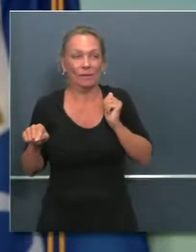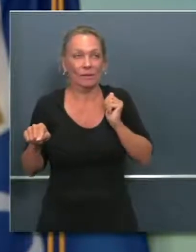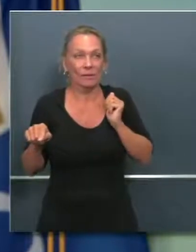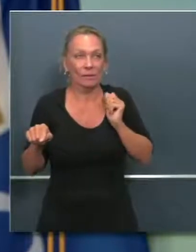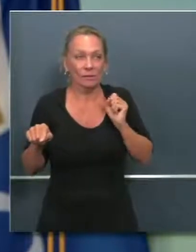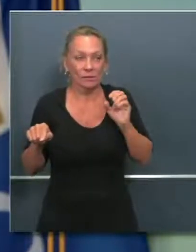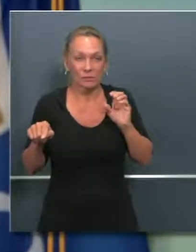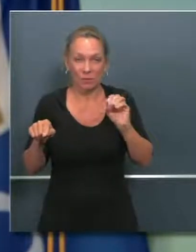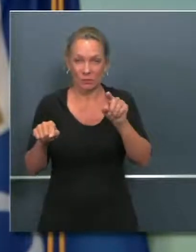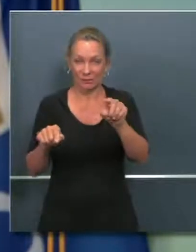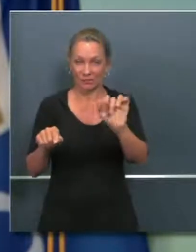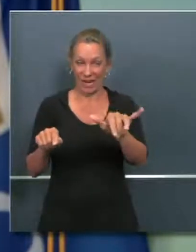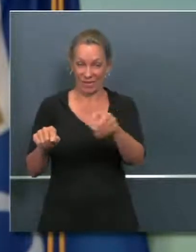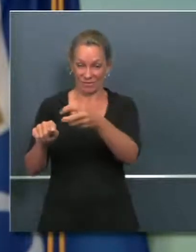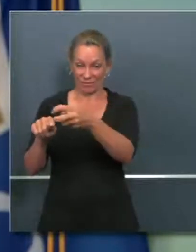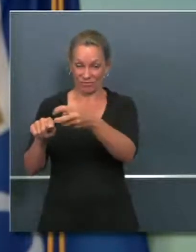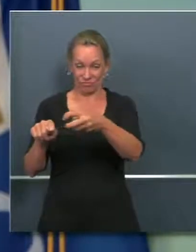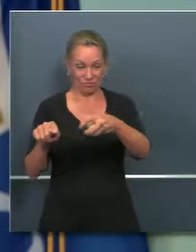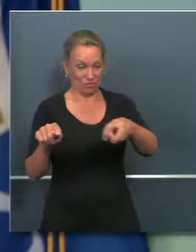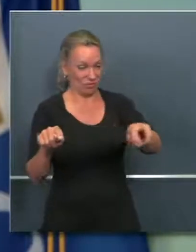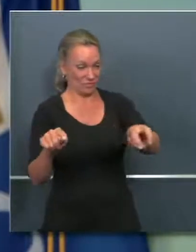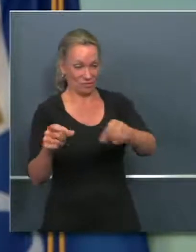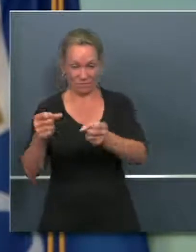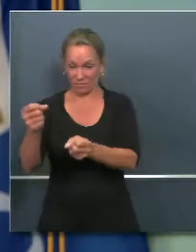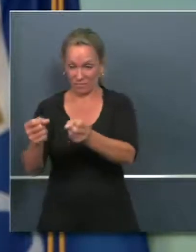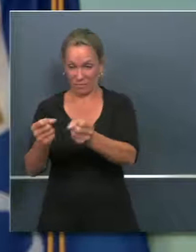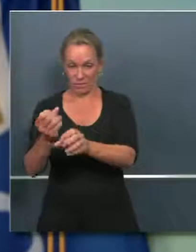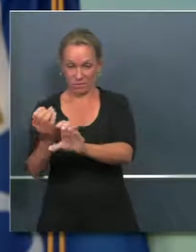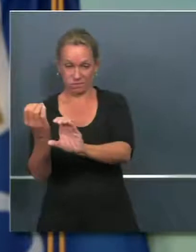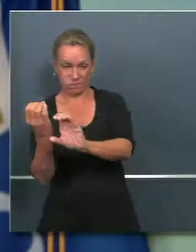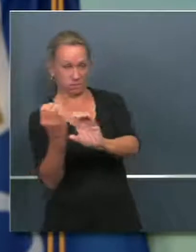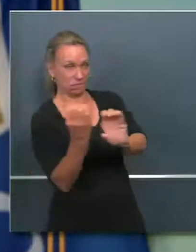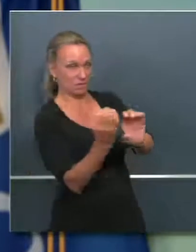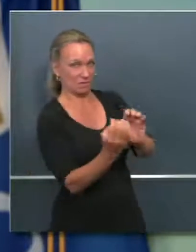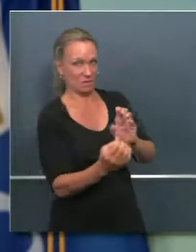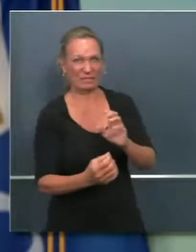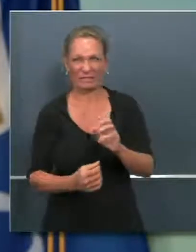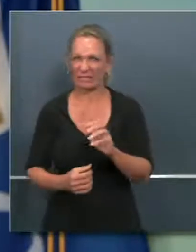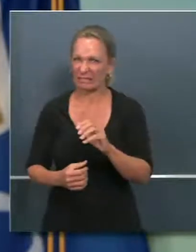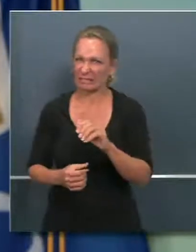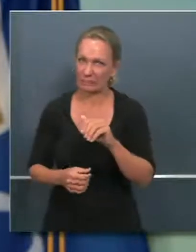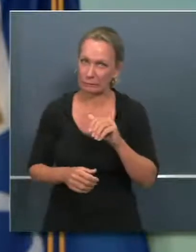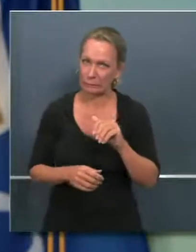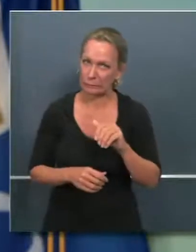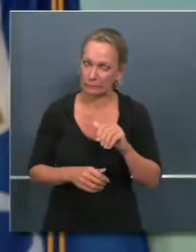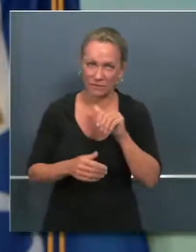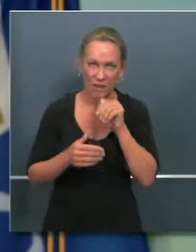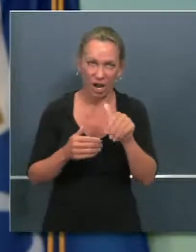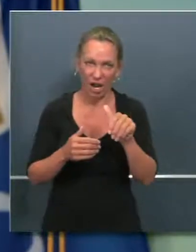just uncovering in real-time and understanding of what specifically happened regarding that transfer